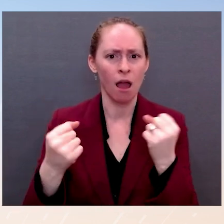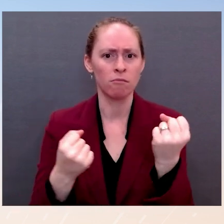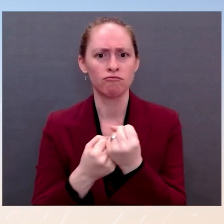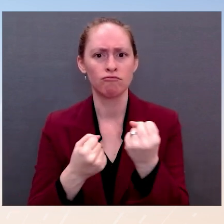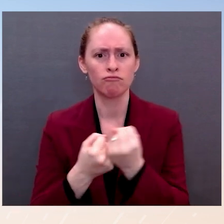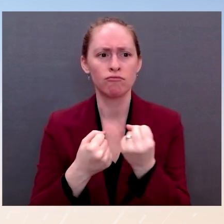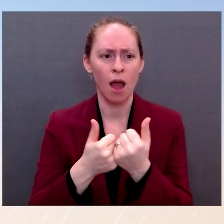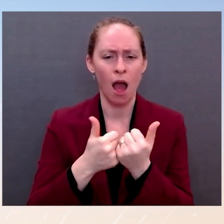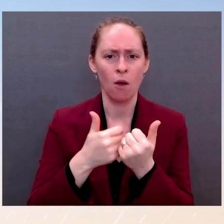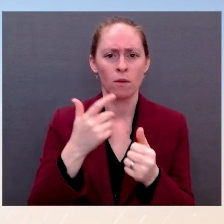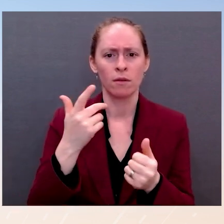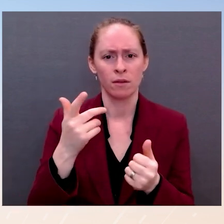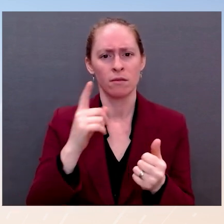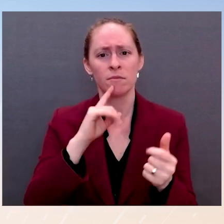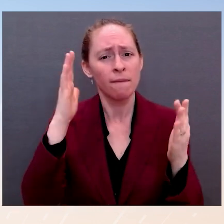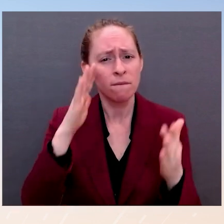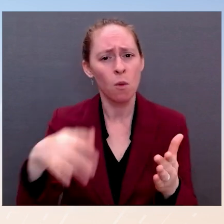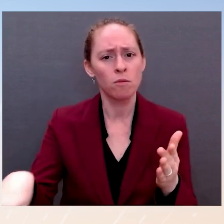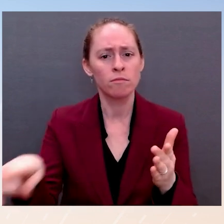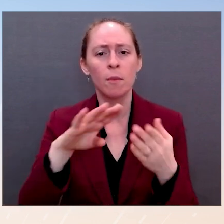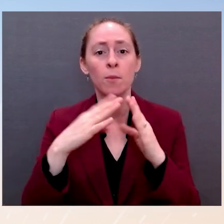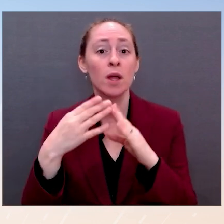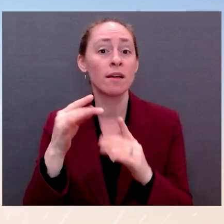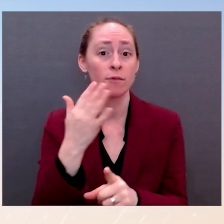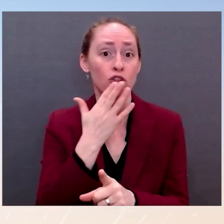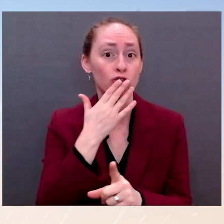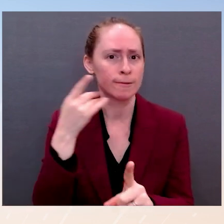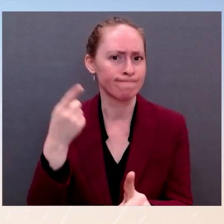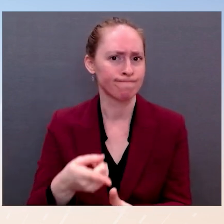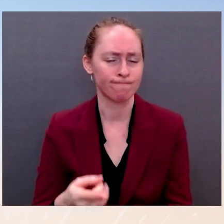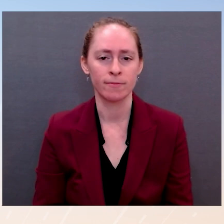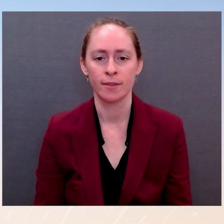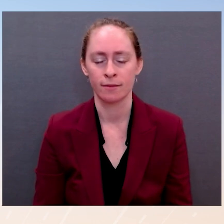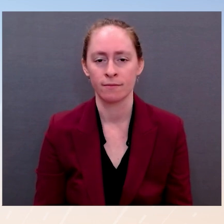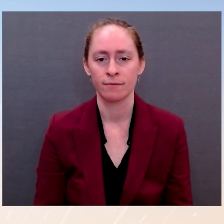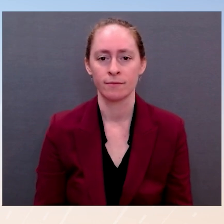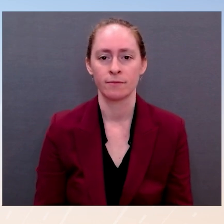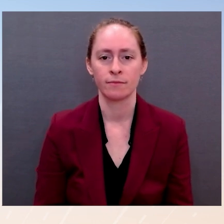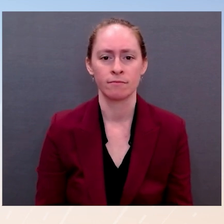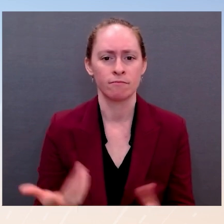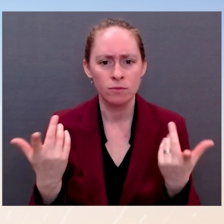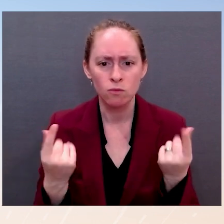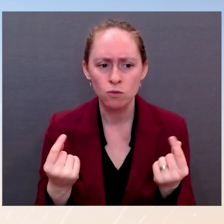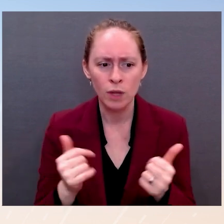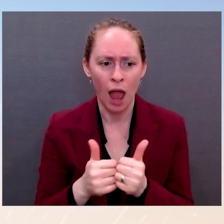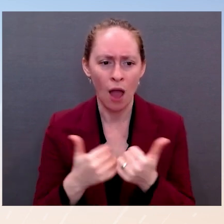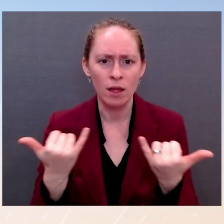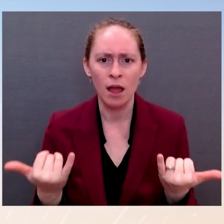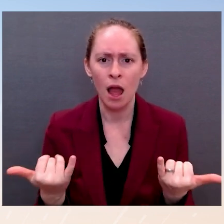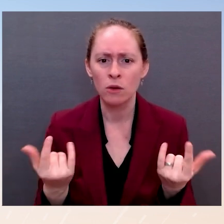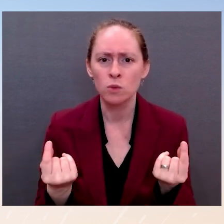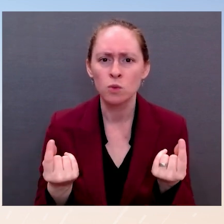especially for communities of color? What more can industry do to really step up in some of the ways you describe?